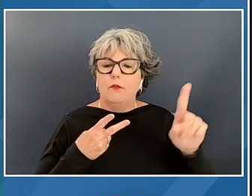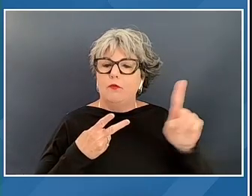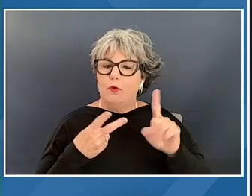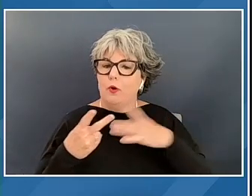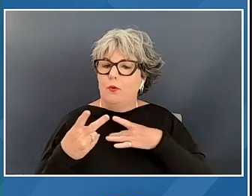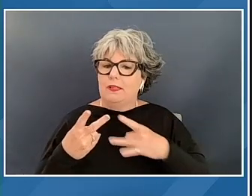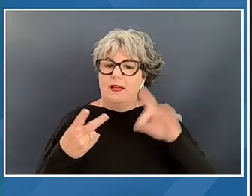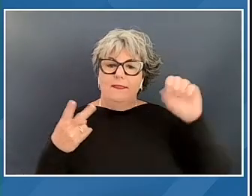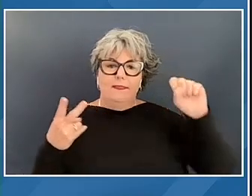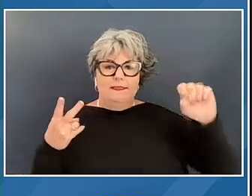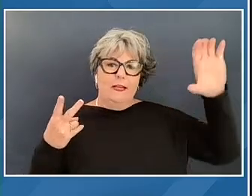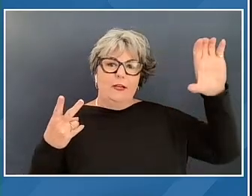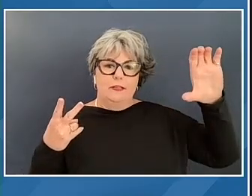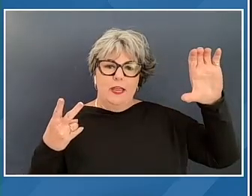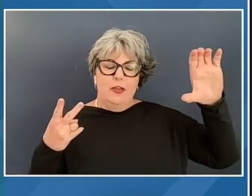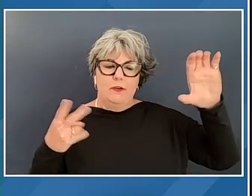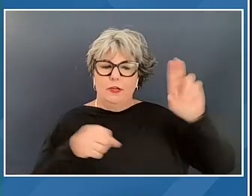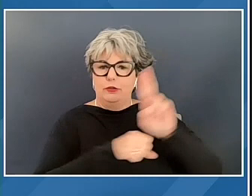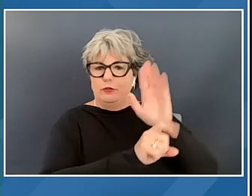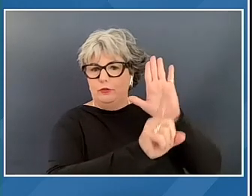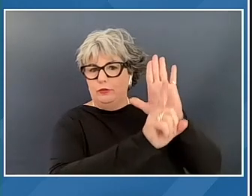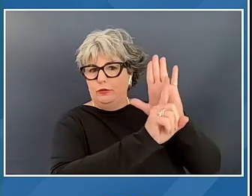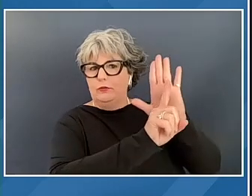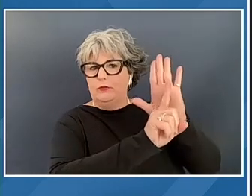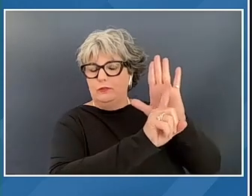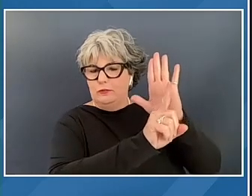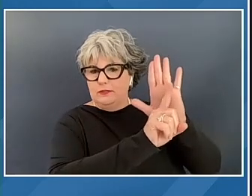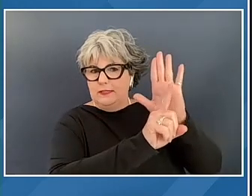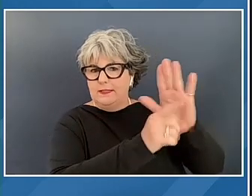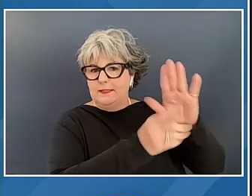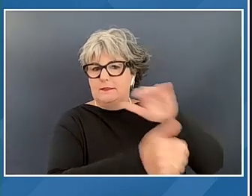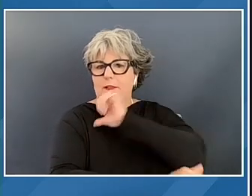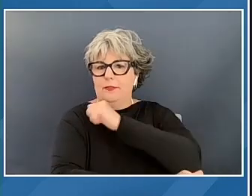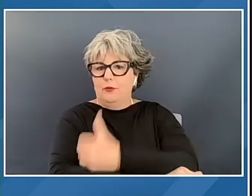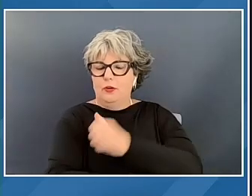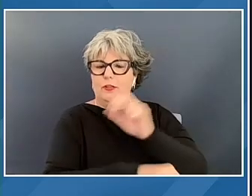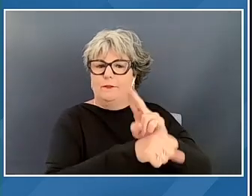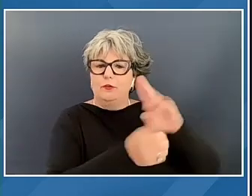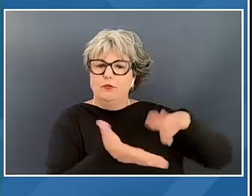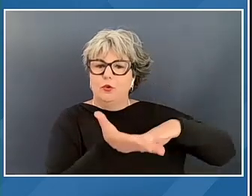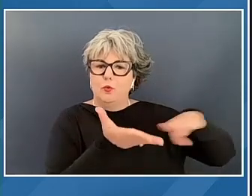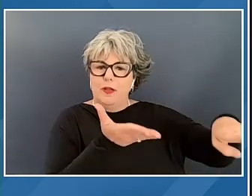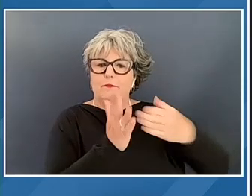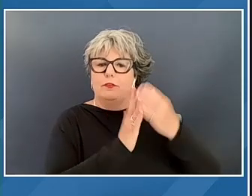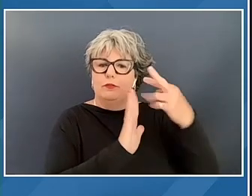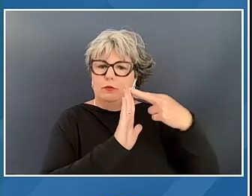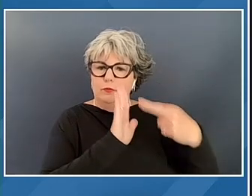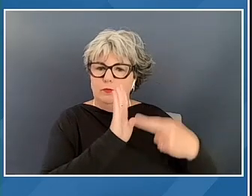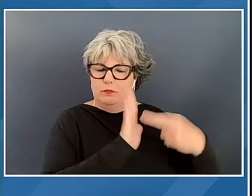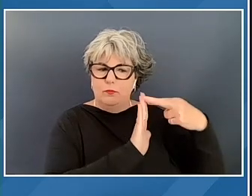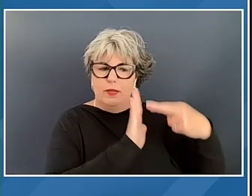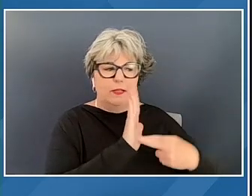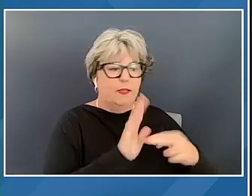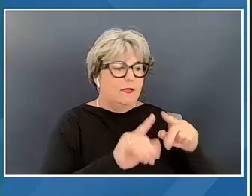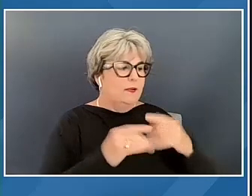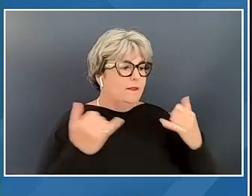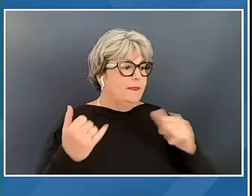to exercise the waiver authority that is granted through regulations. This is not all-inclusive.